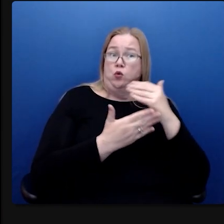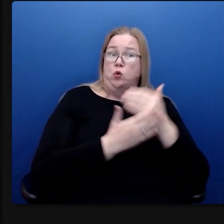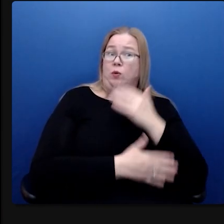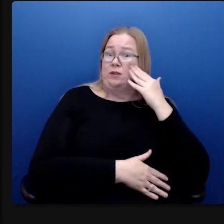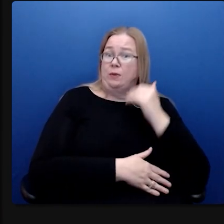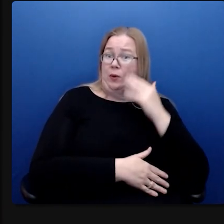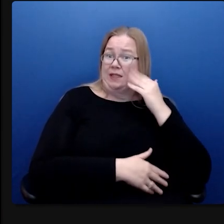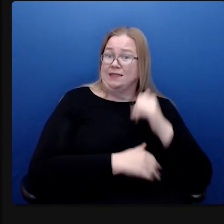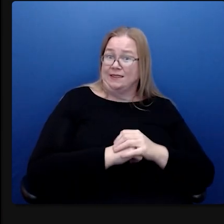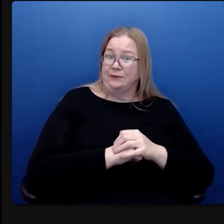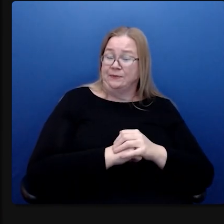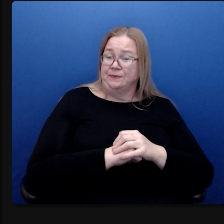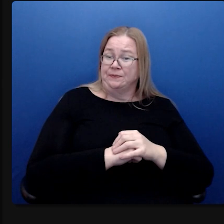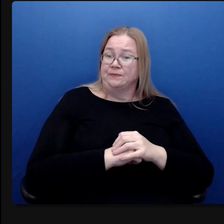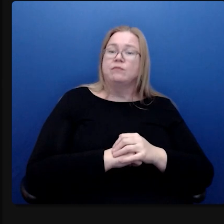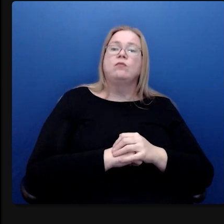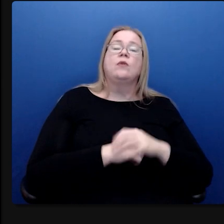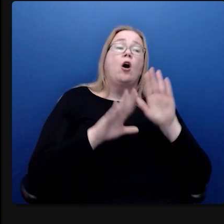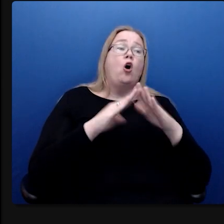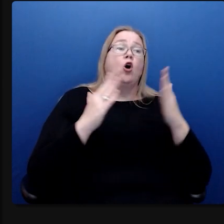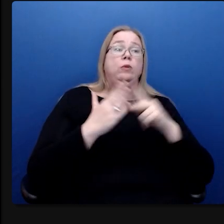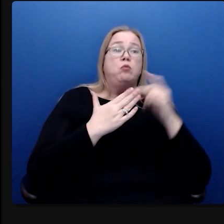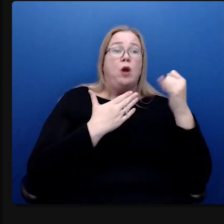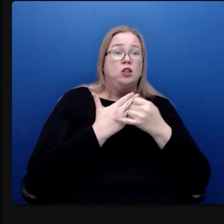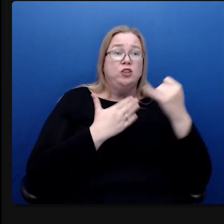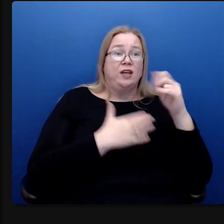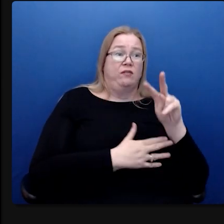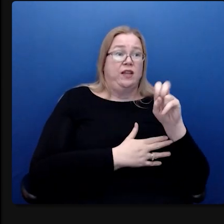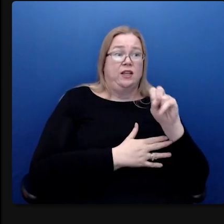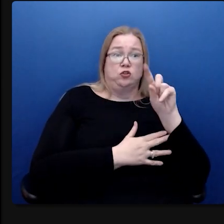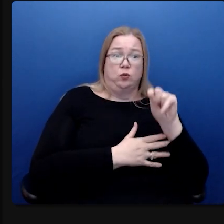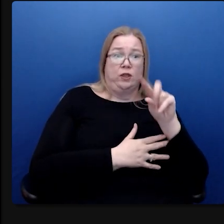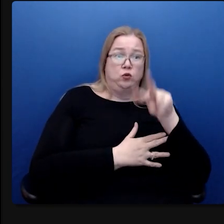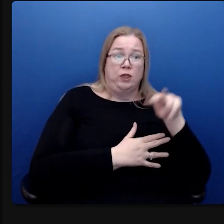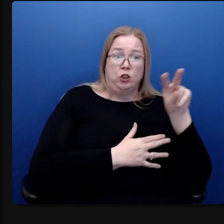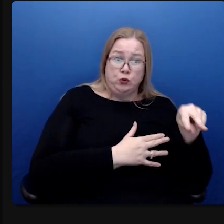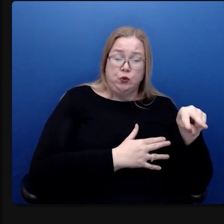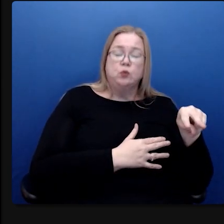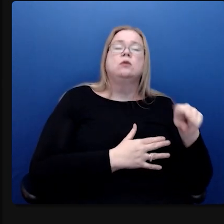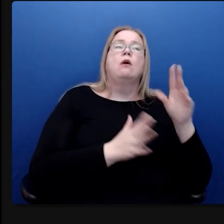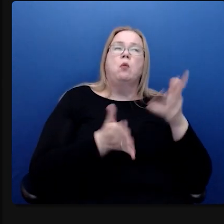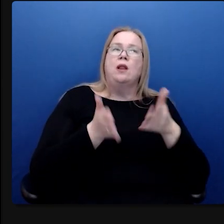to try out the new experience. When opening your project in VS 2022,